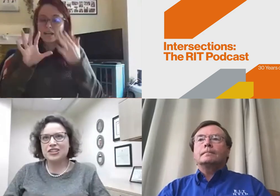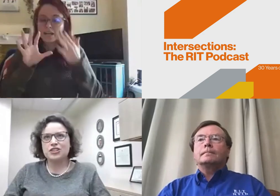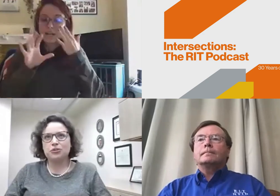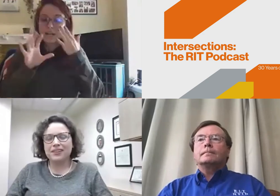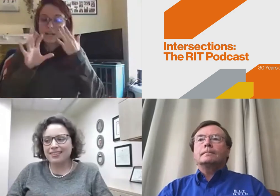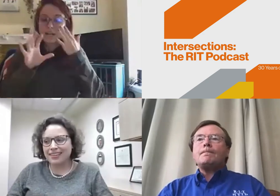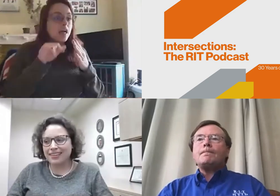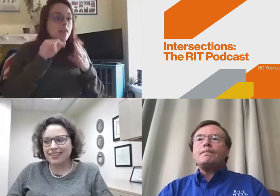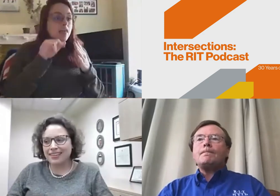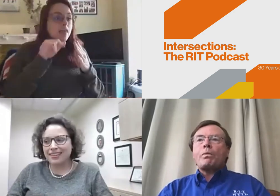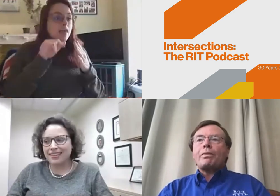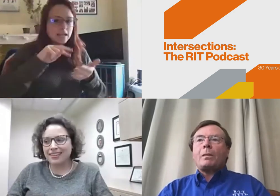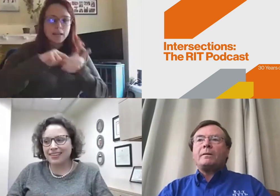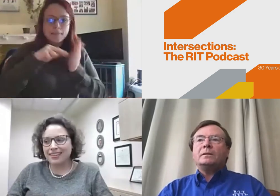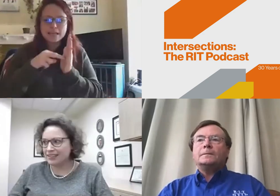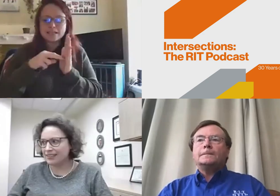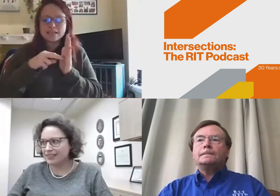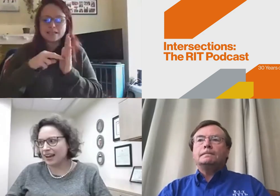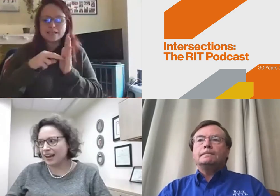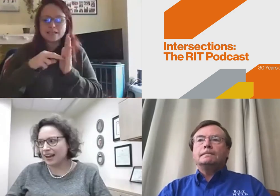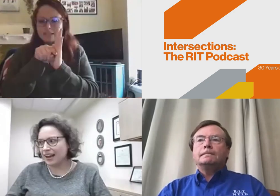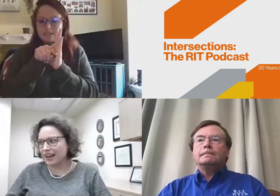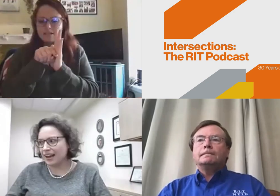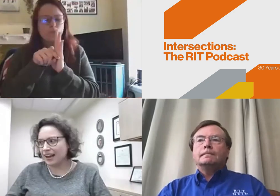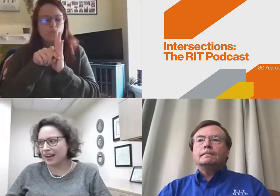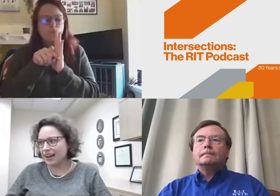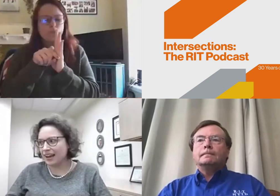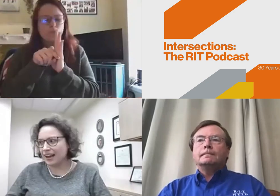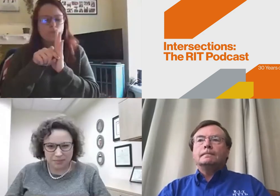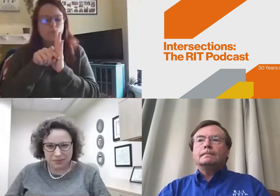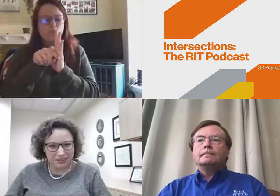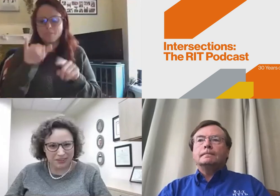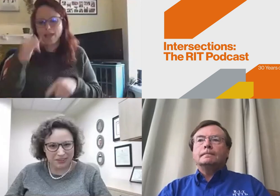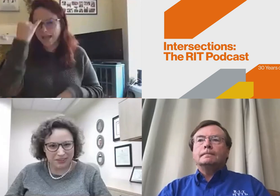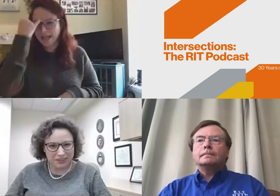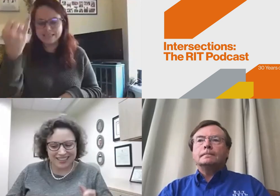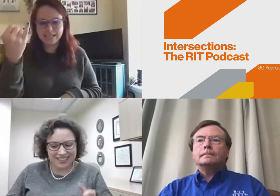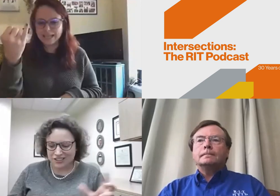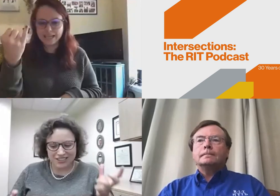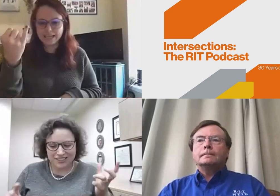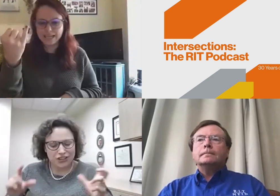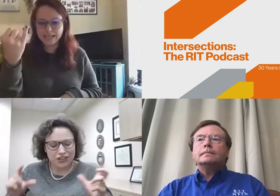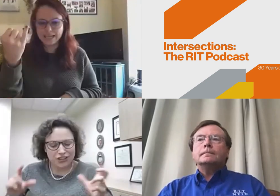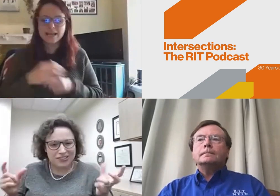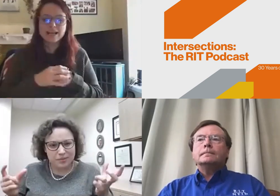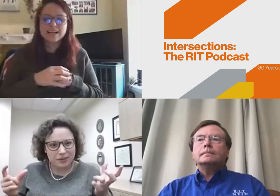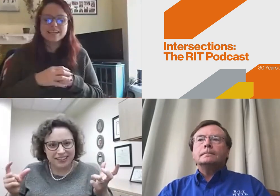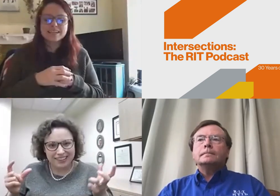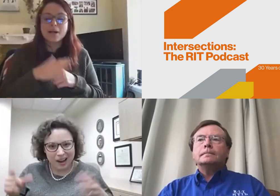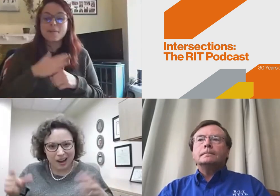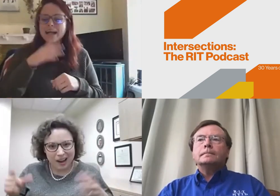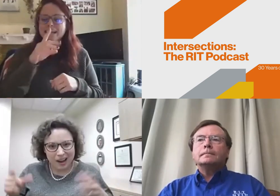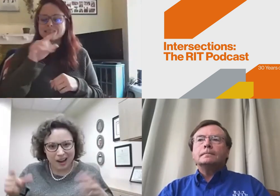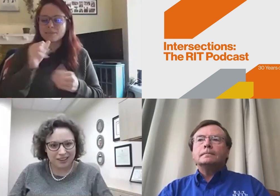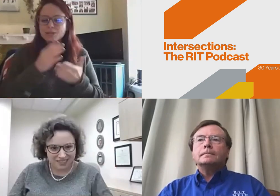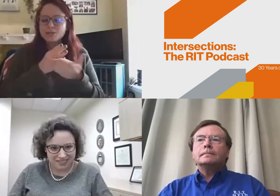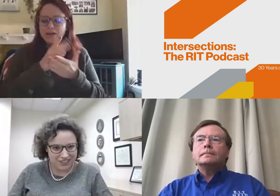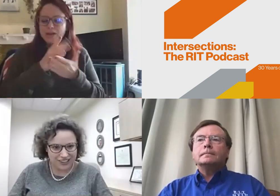To really think about disability as Haben Girma, a disability rights lawyer says, she calls disability and opportunity for innovation.